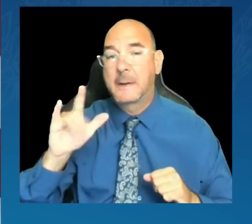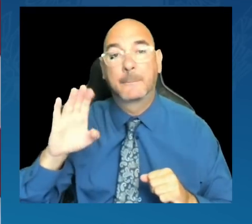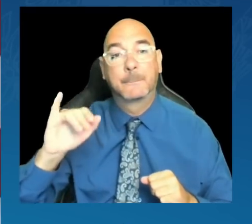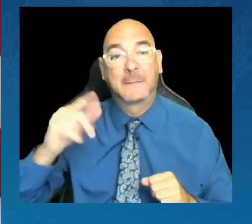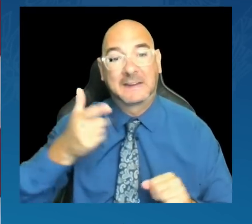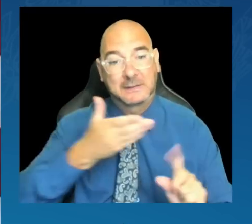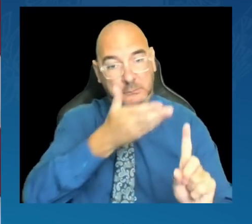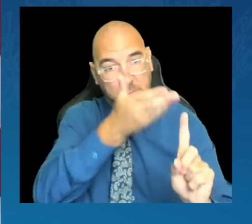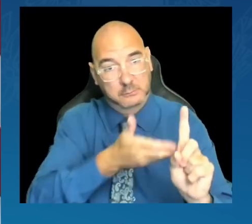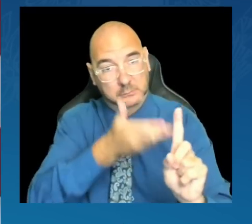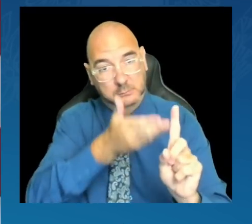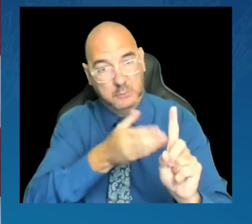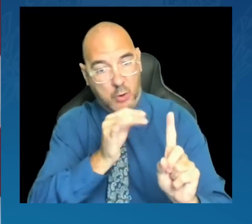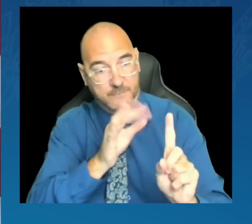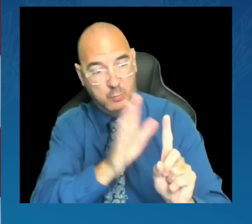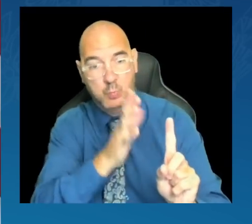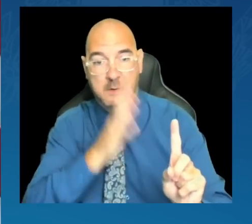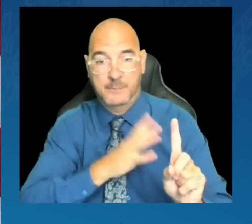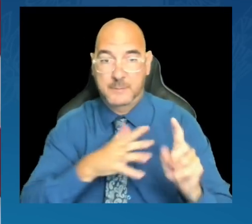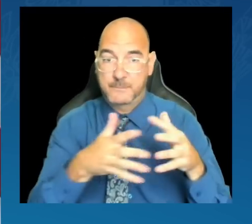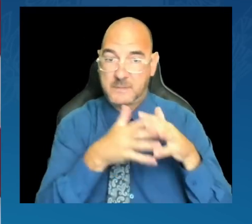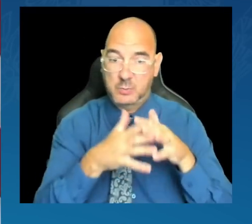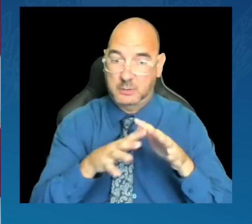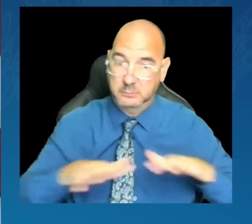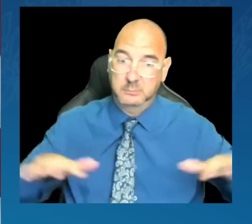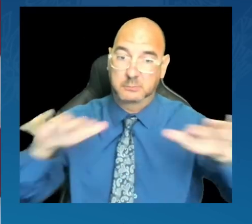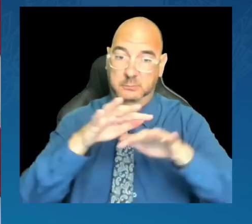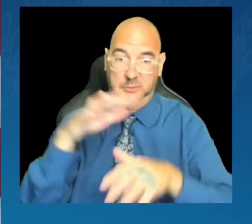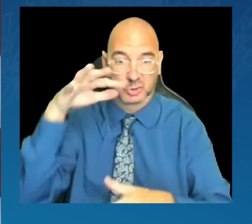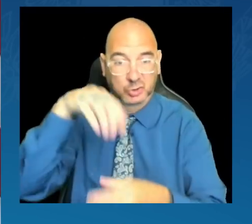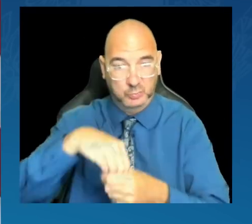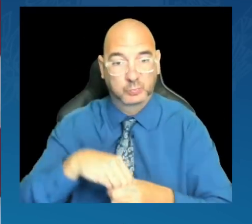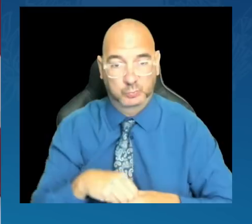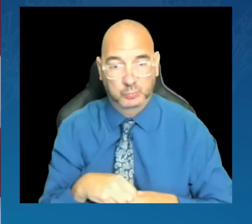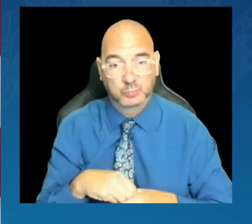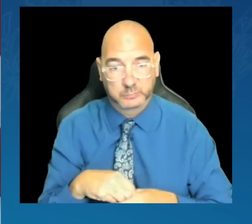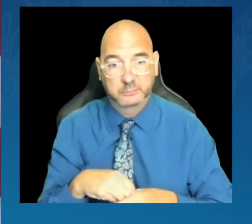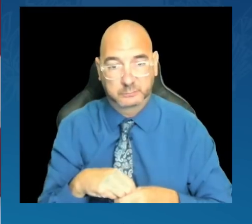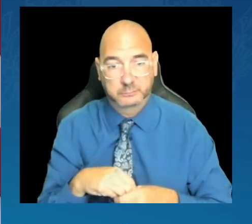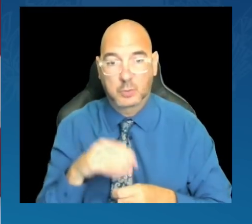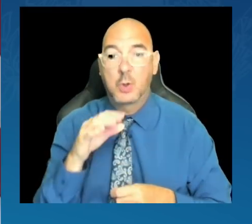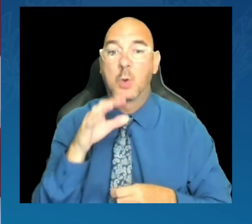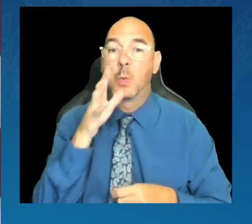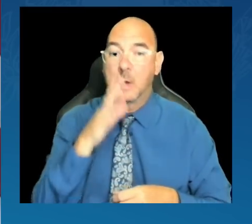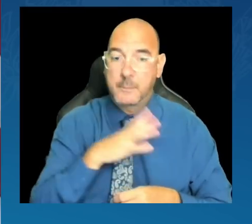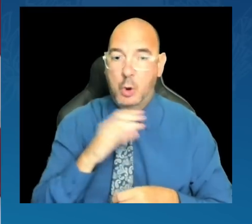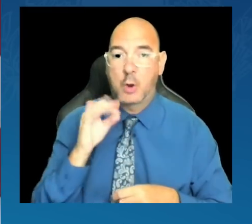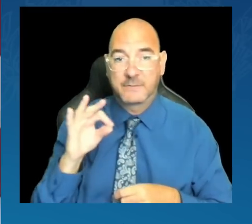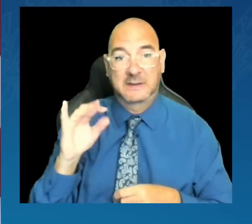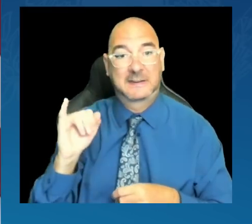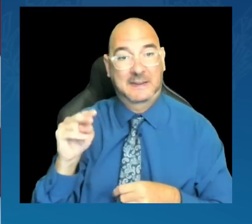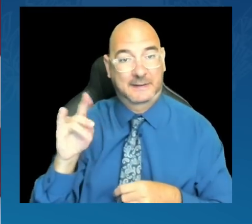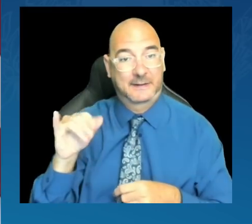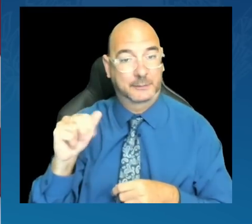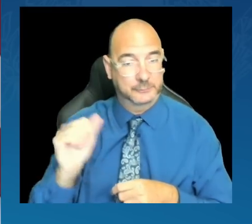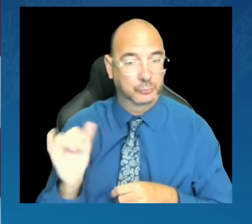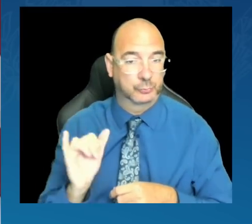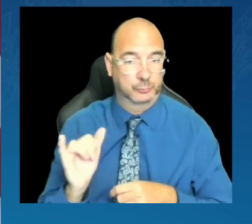and that includes the women of Indiana. And that is why I'm here. And I look forward to our conversation,